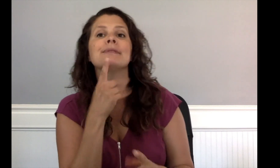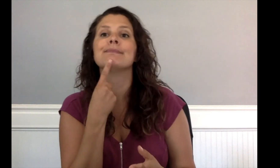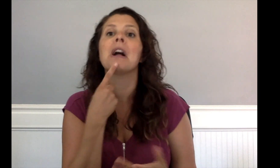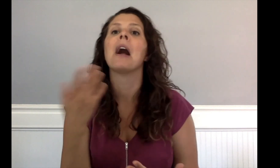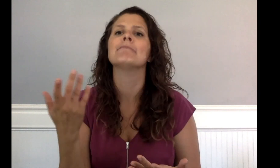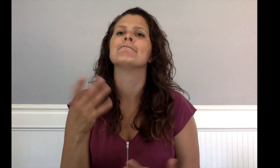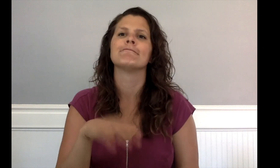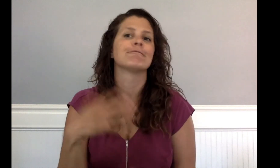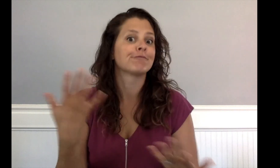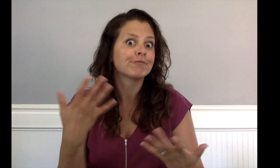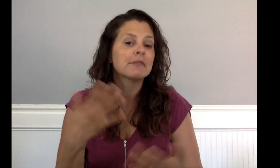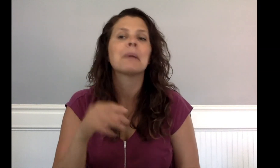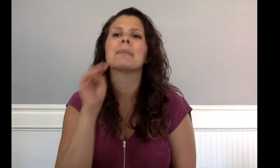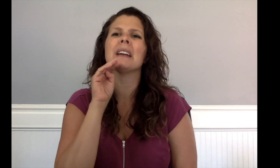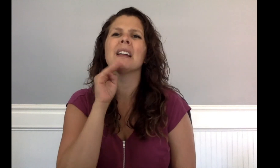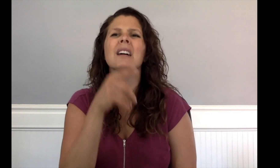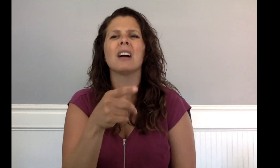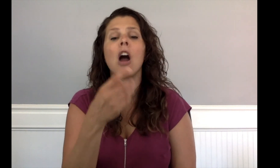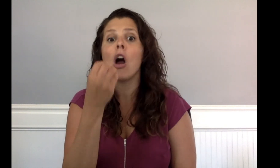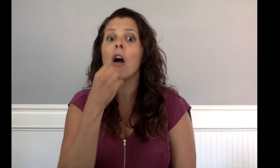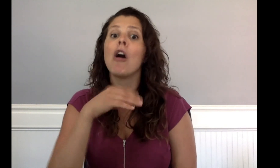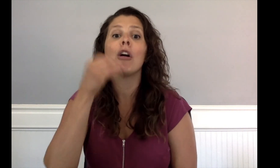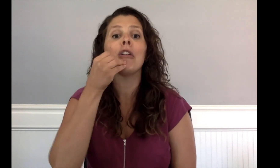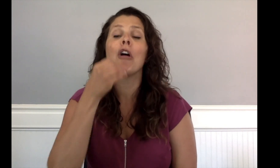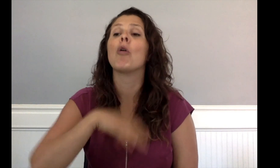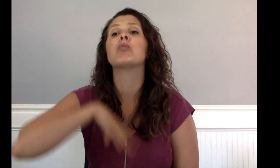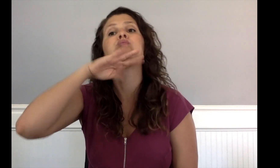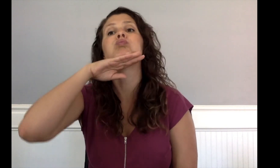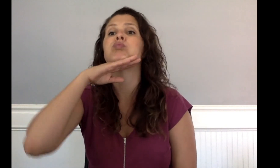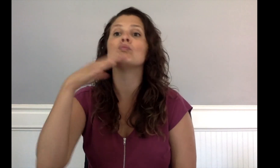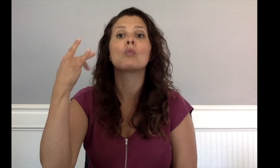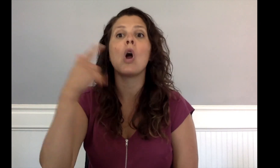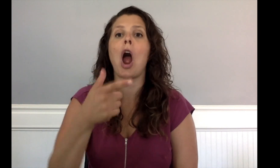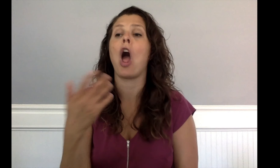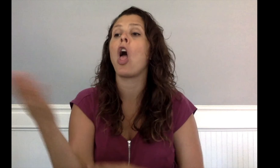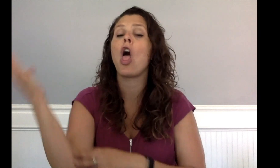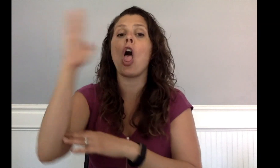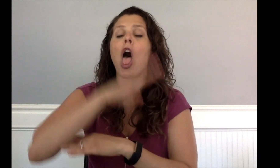“Mom’s telling Millie she’s ruining her appetite with